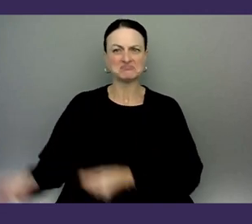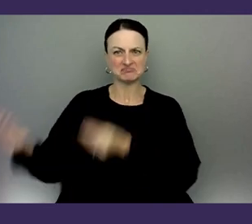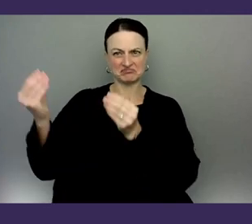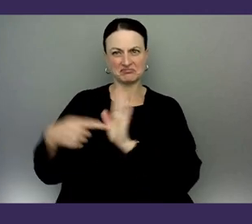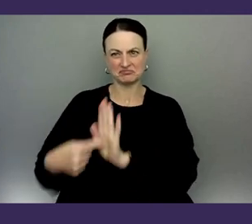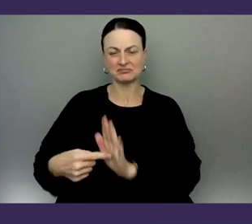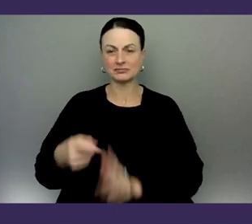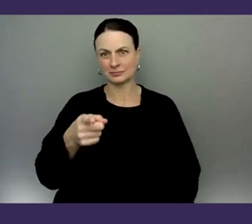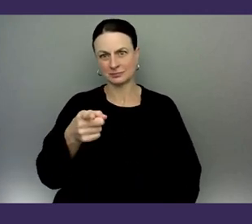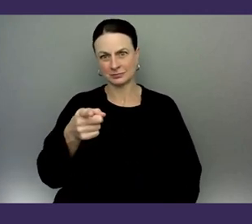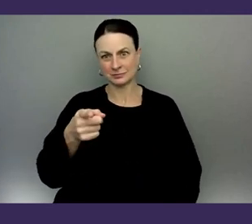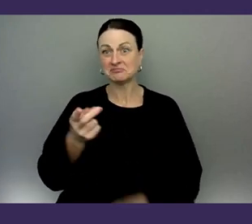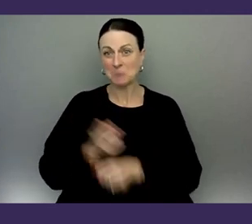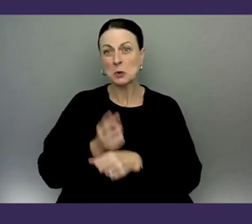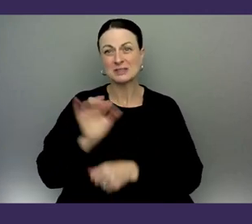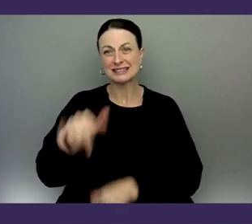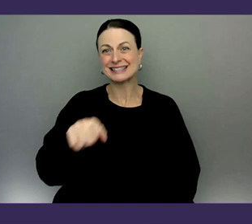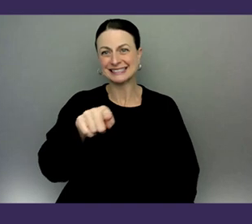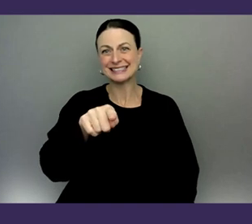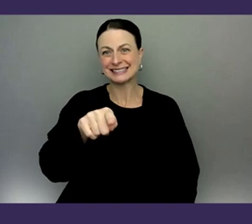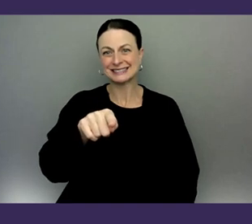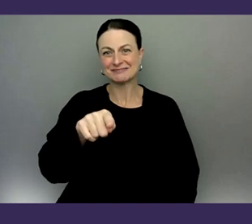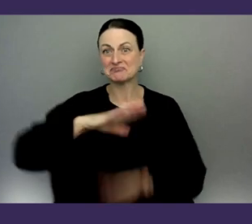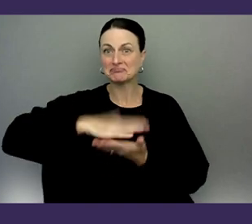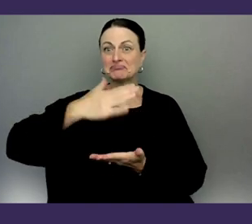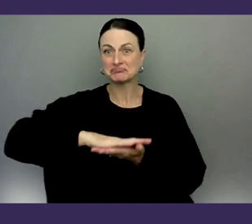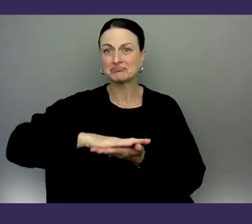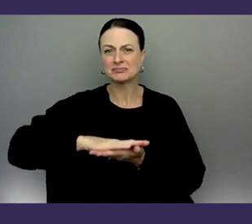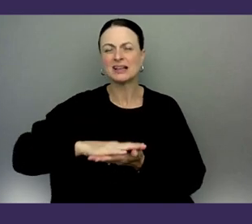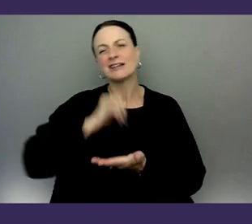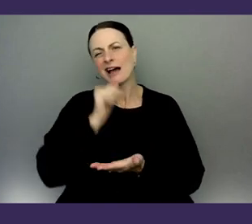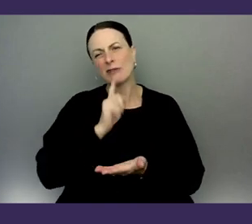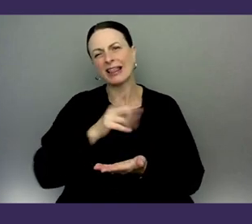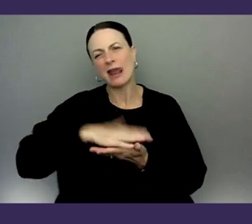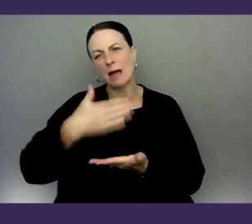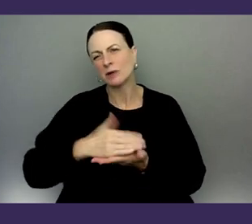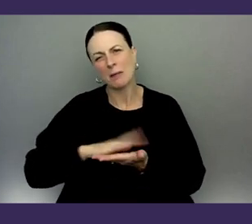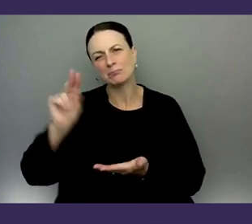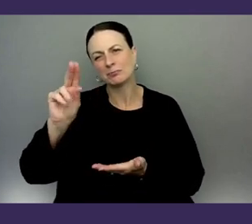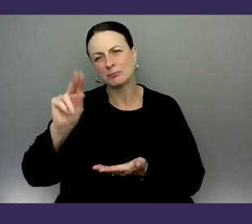she uses this laptop, no, mot laptop.